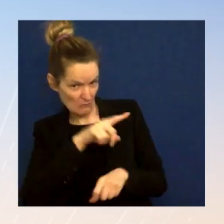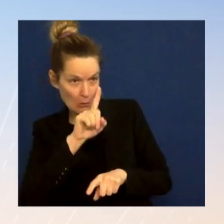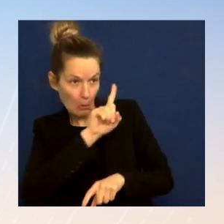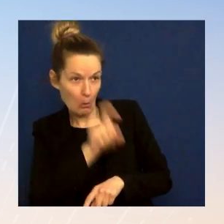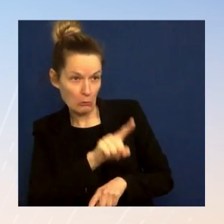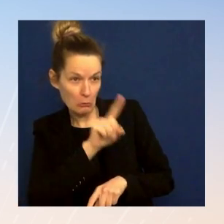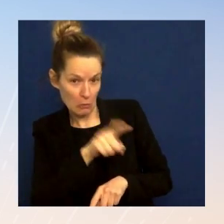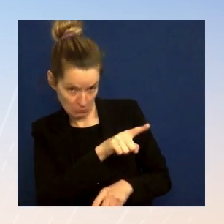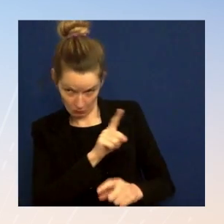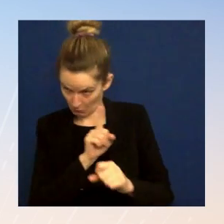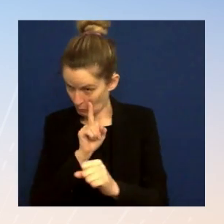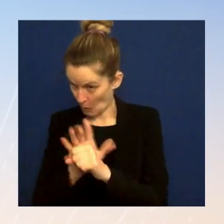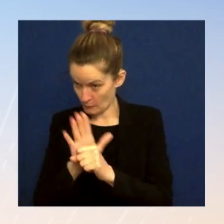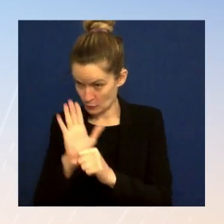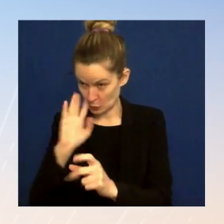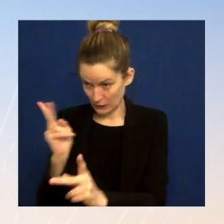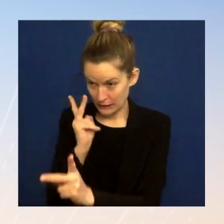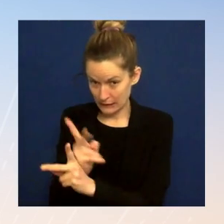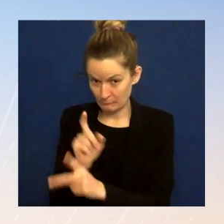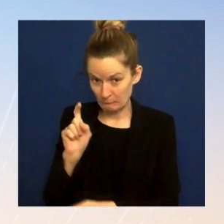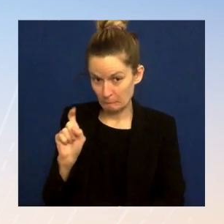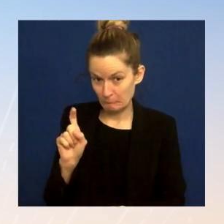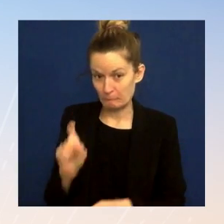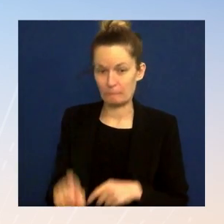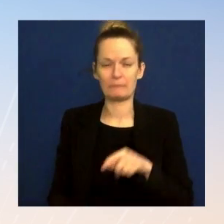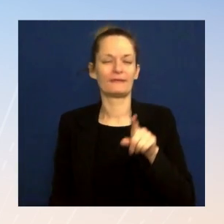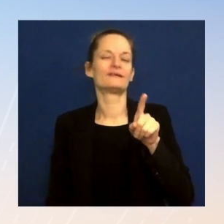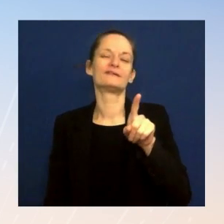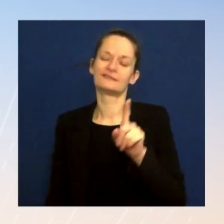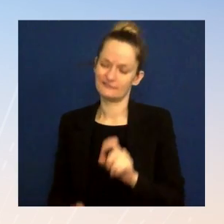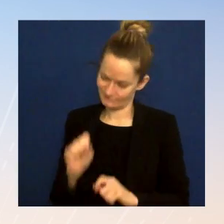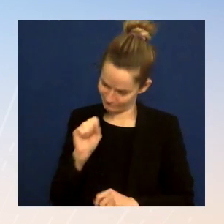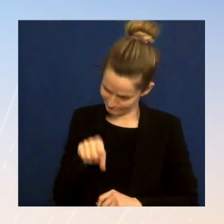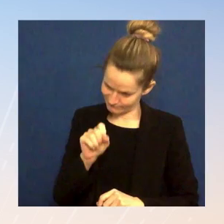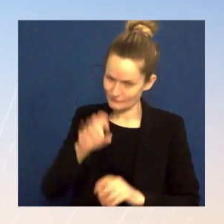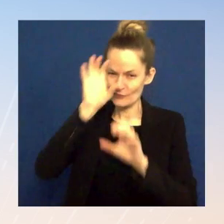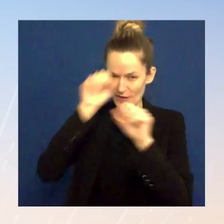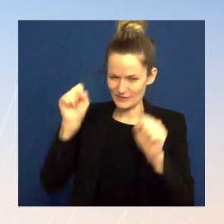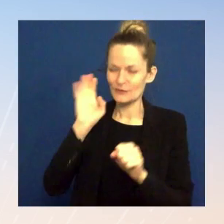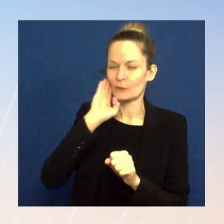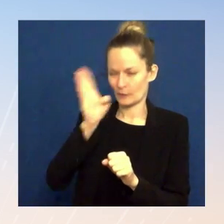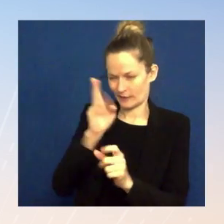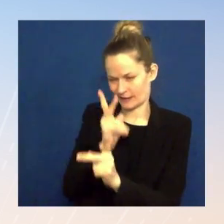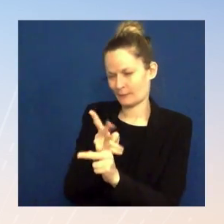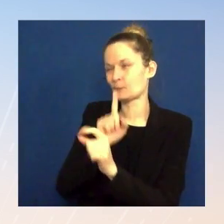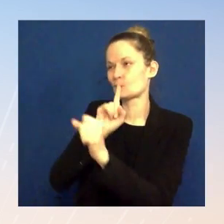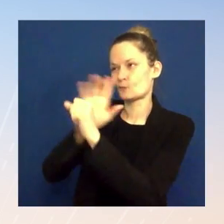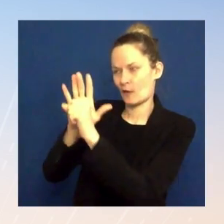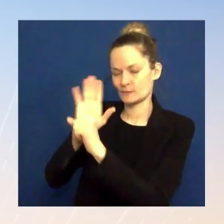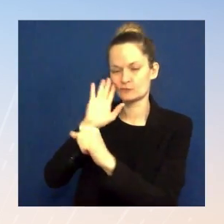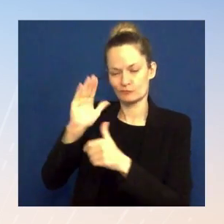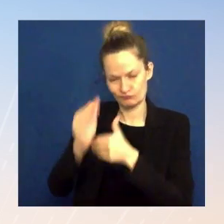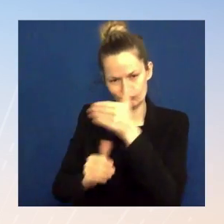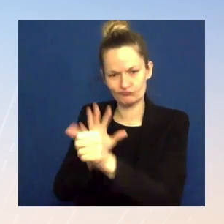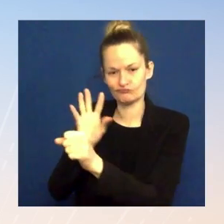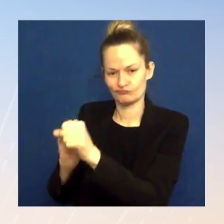he will be on track to do that. Yes. >> The Press: Thank you. I've got similar questions on Burma and Sudan today, although they're very different countries.